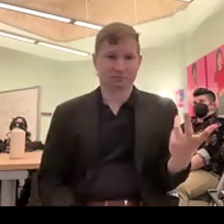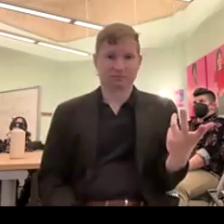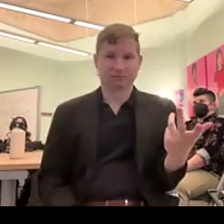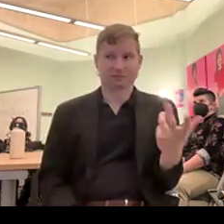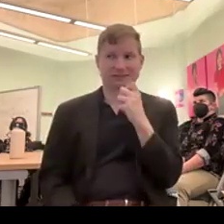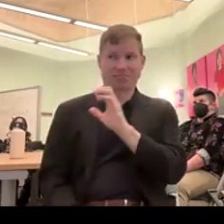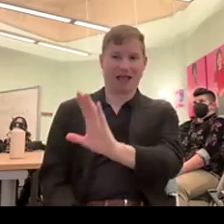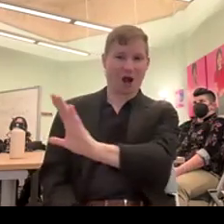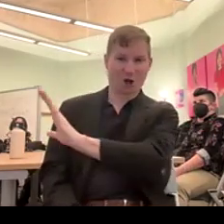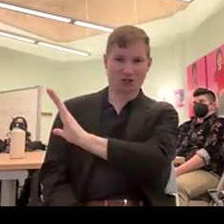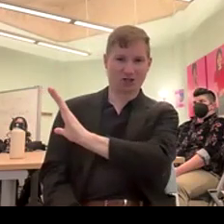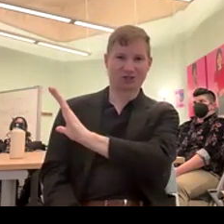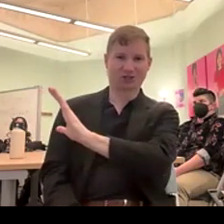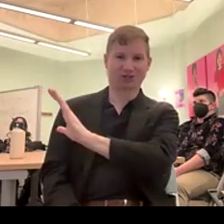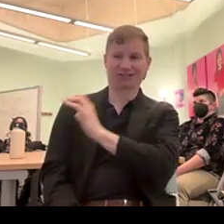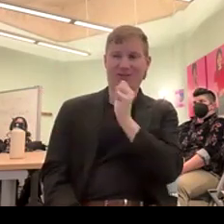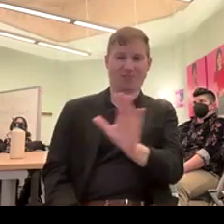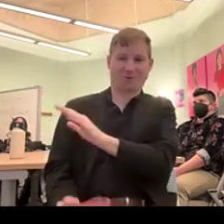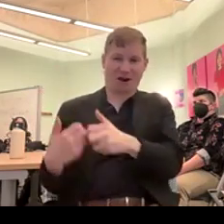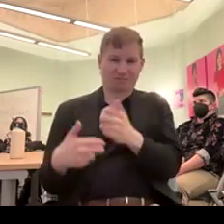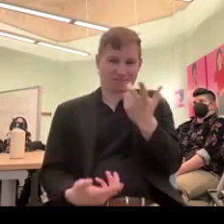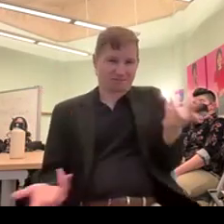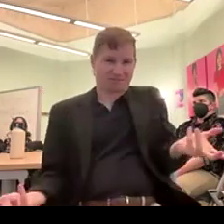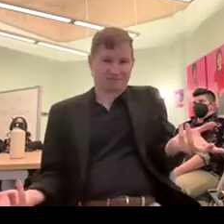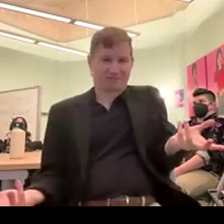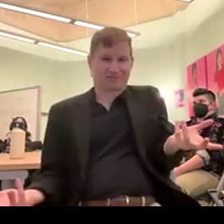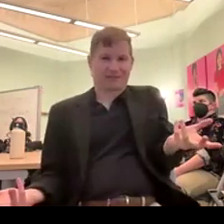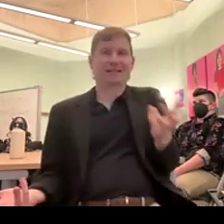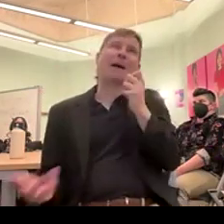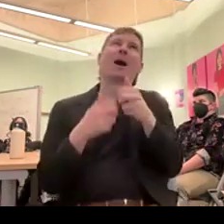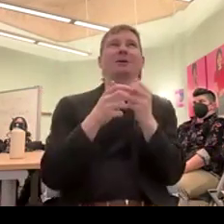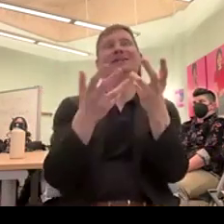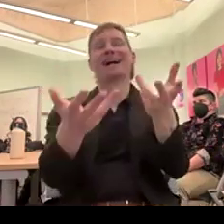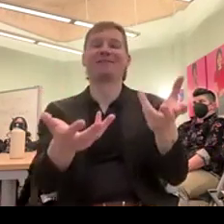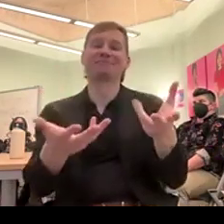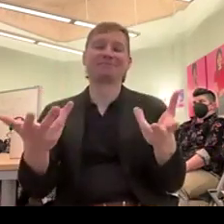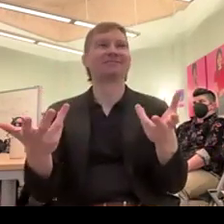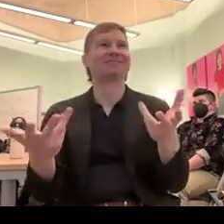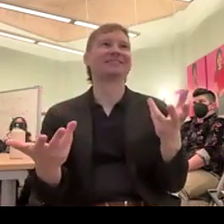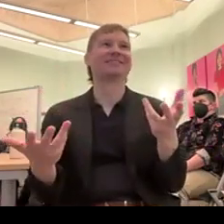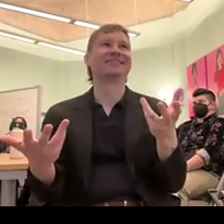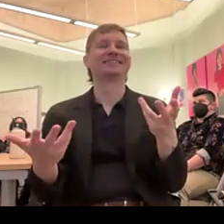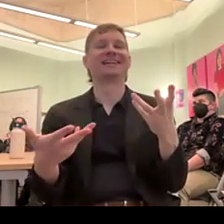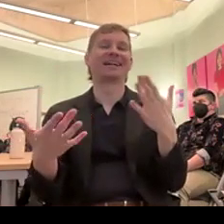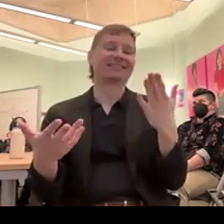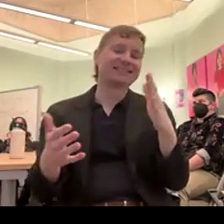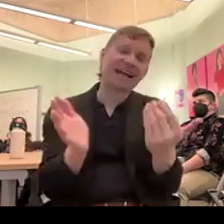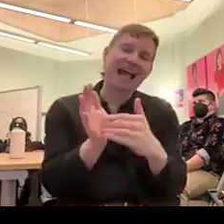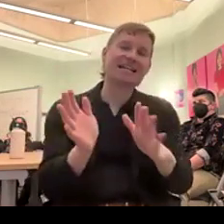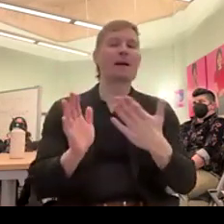don't necessarily need to understand it, because it's not their problem. Not "problem." It's not,